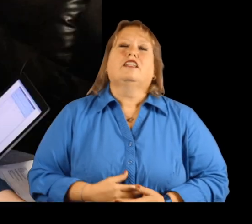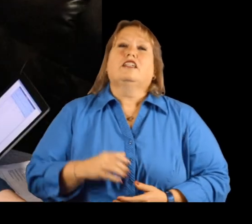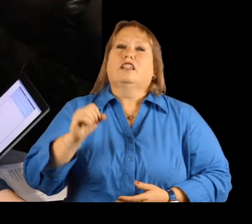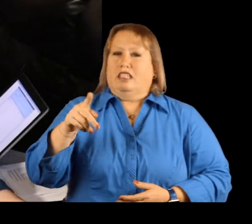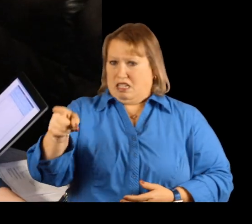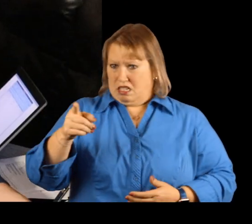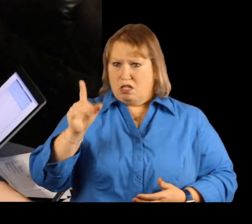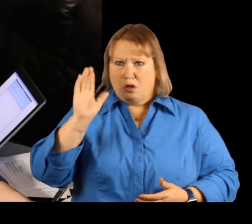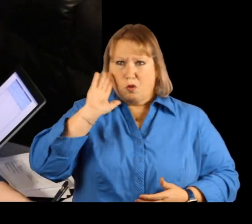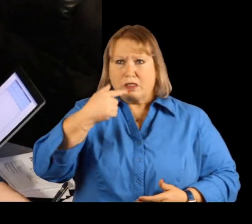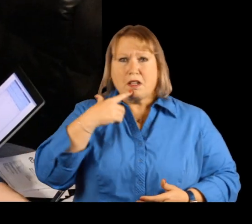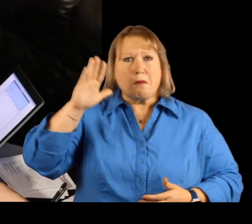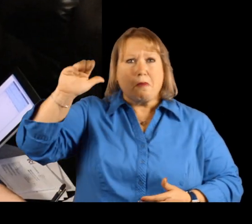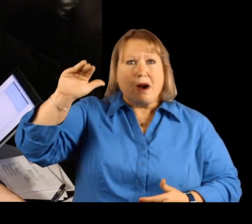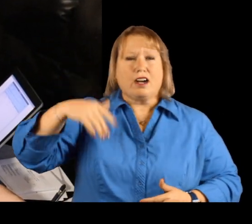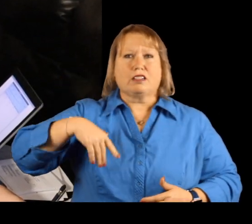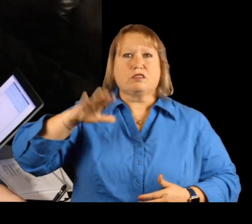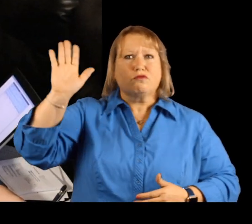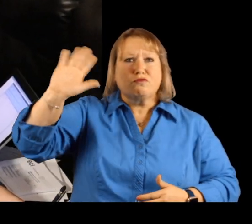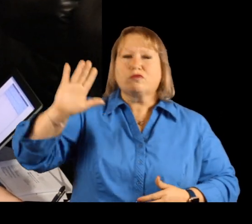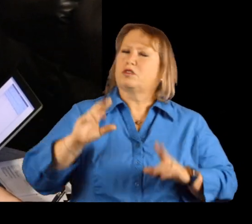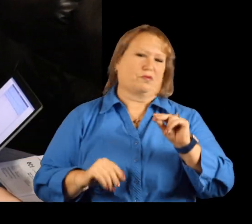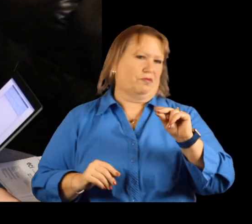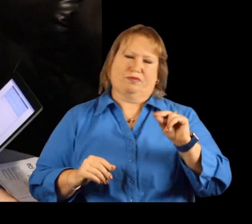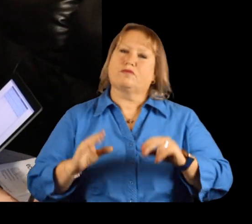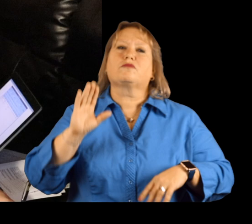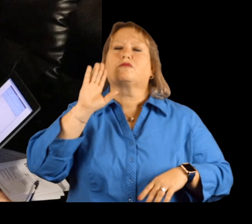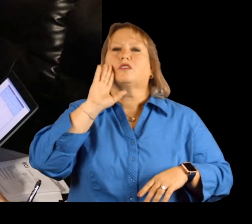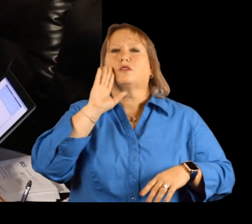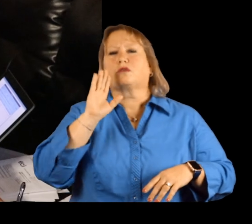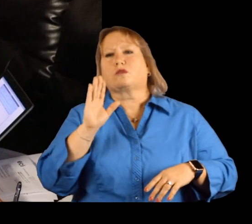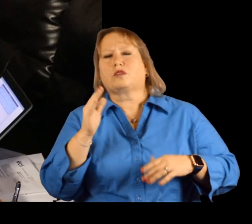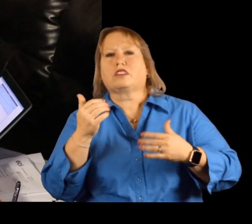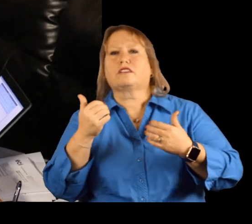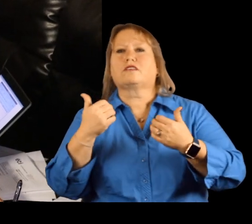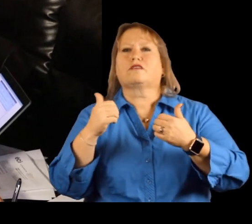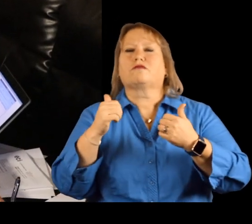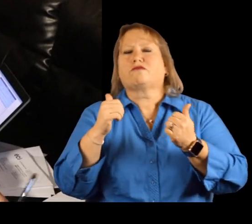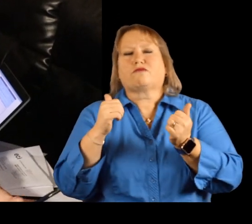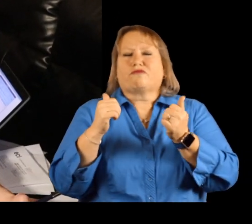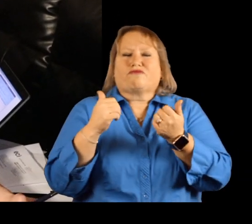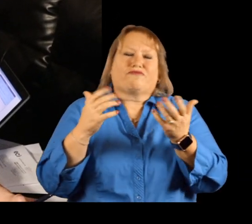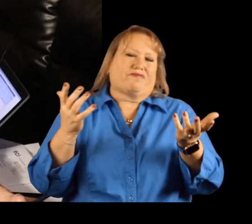If you say wave bye bye will he attempt to wave bye bye? No, he will try to mimic and say it.